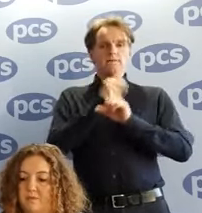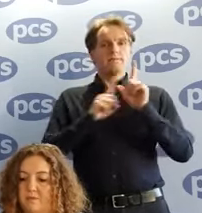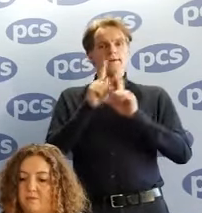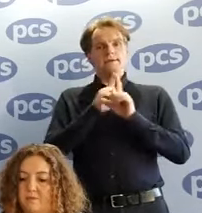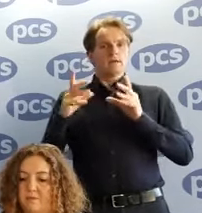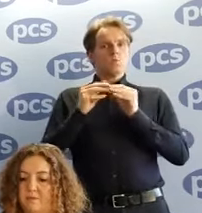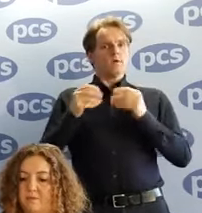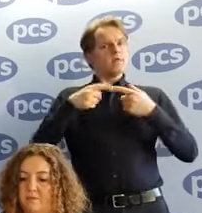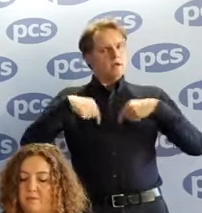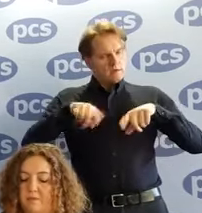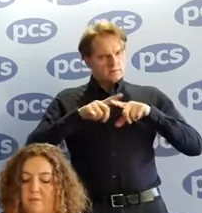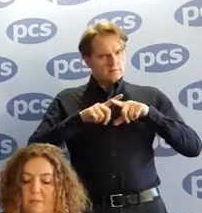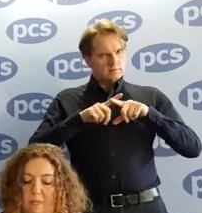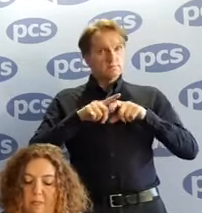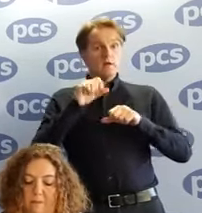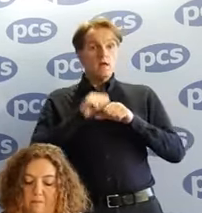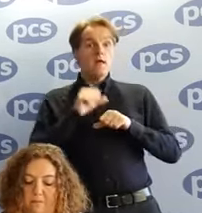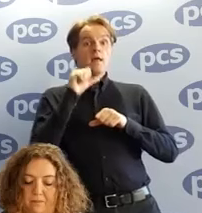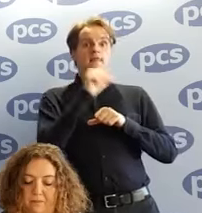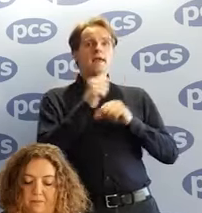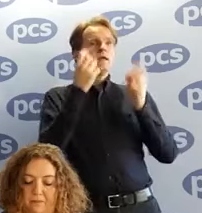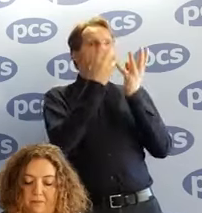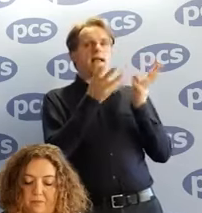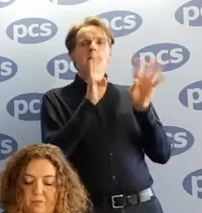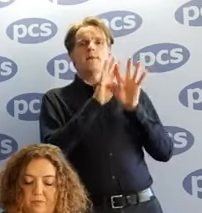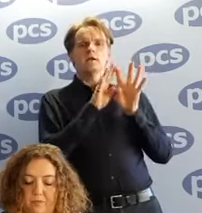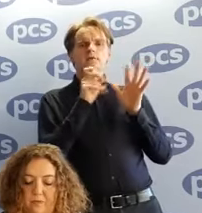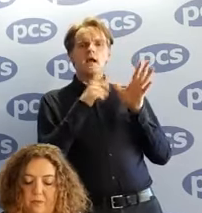authorised the meeting with Cabinet Office officials and we met them just